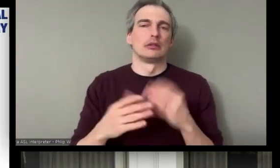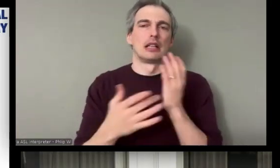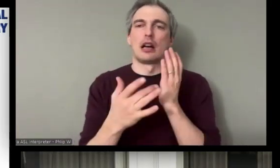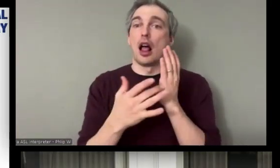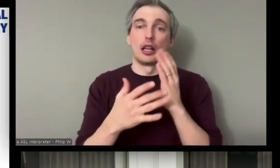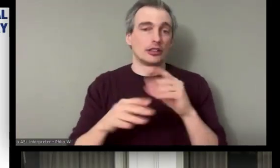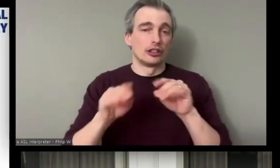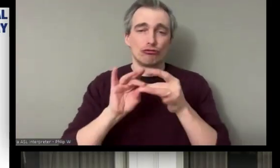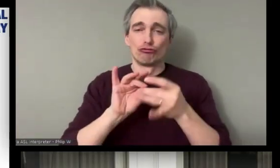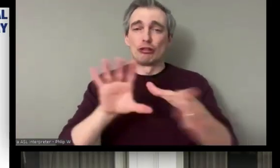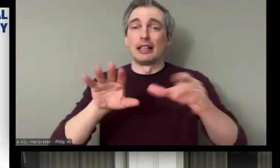I don't know...